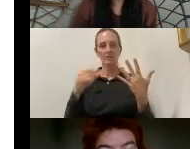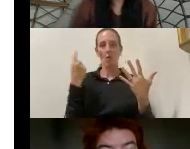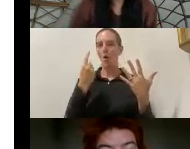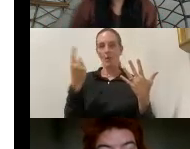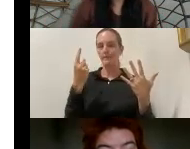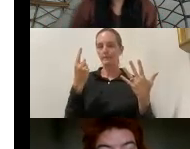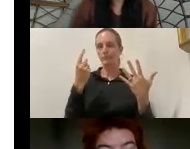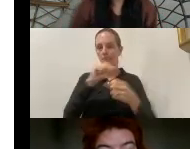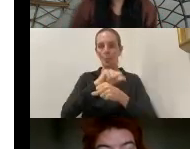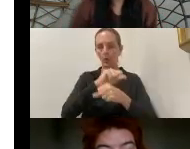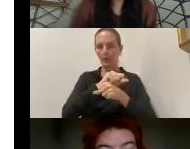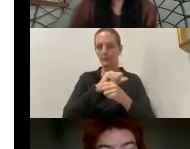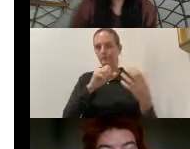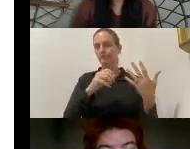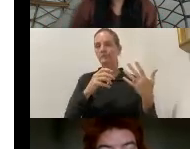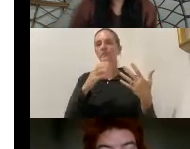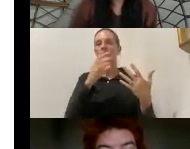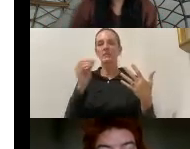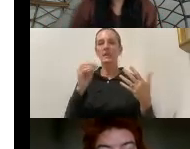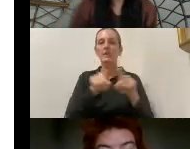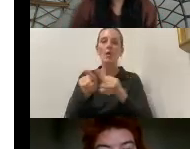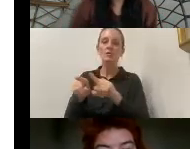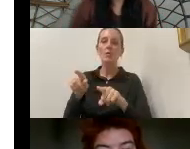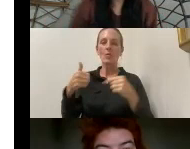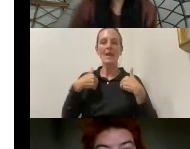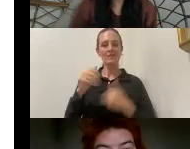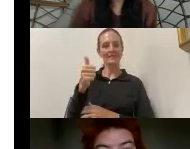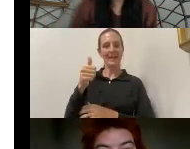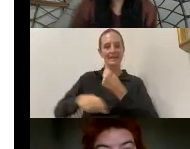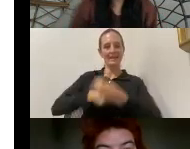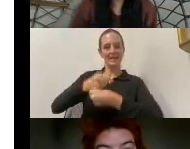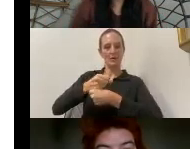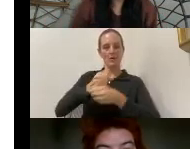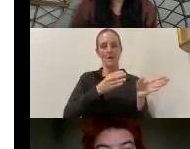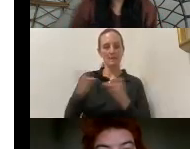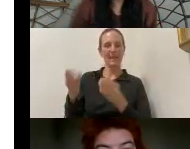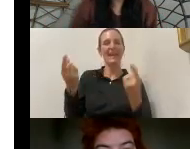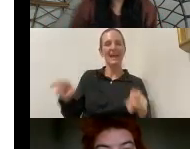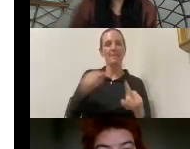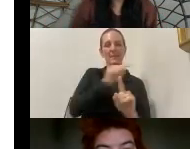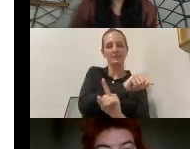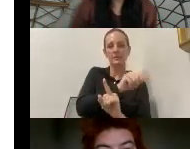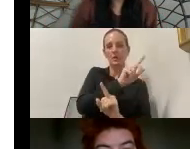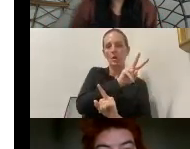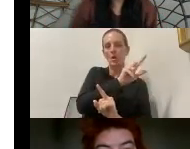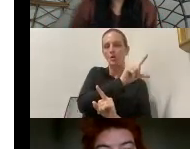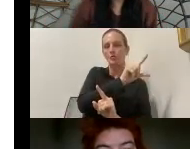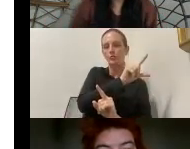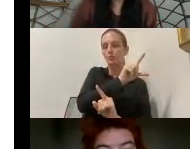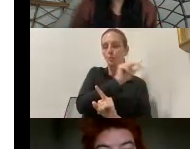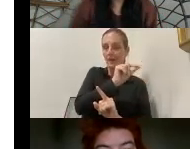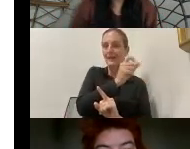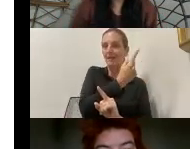And our, as I said, our 10-year plan was done back in 2011 and with that we recognized that